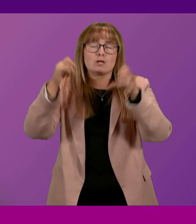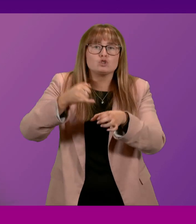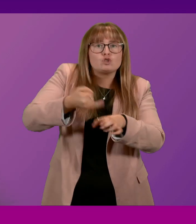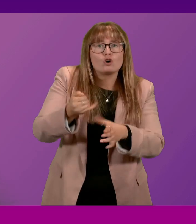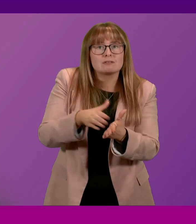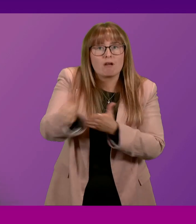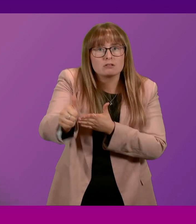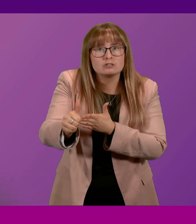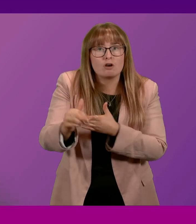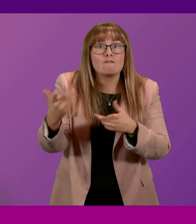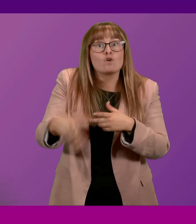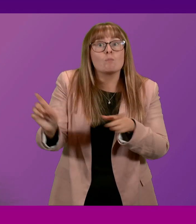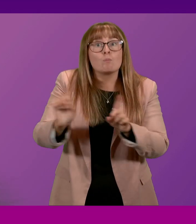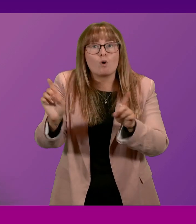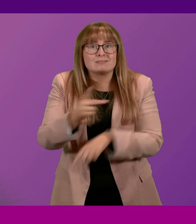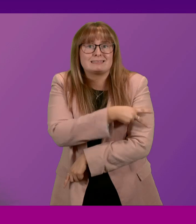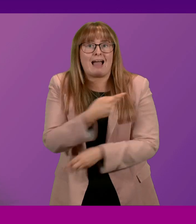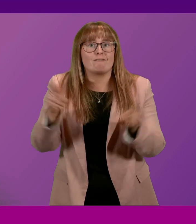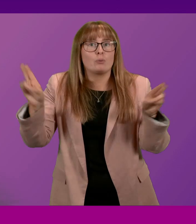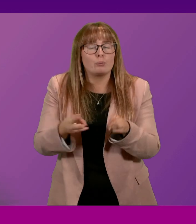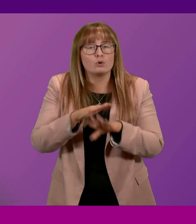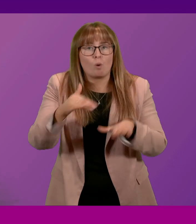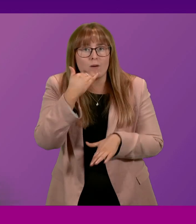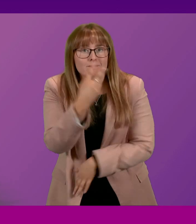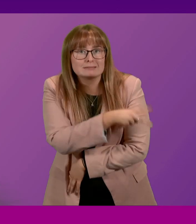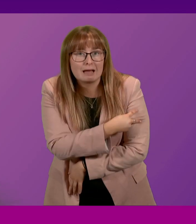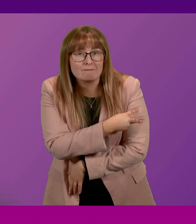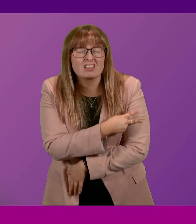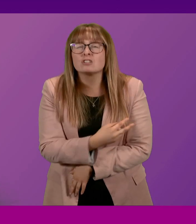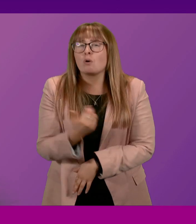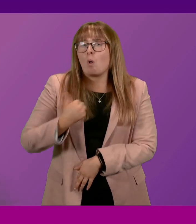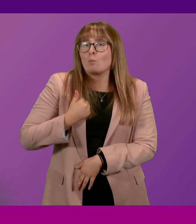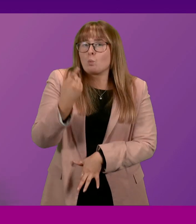fuelled by “staffing shortages”. That comes almost a year after the British Medical Association Scotland